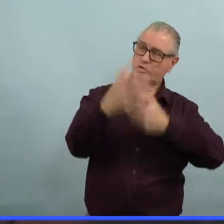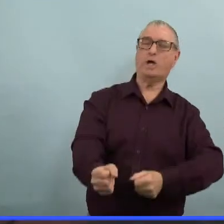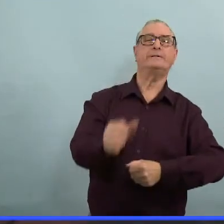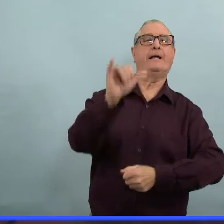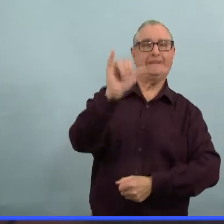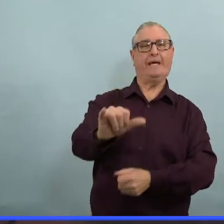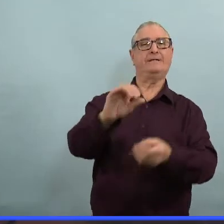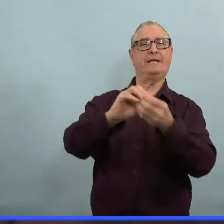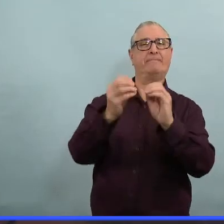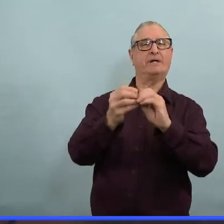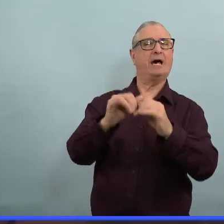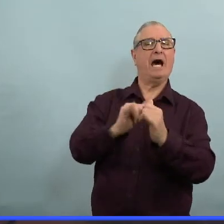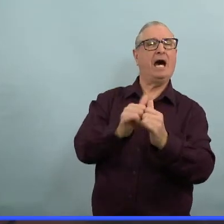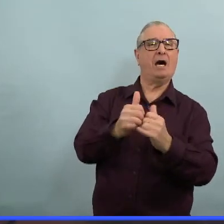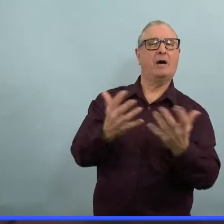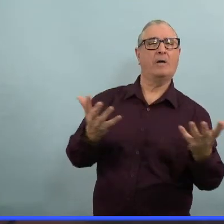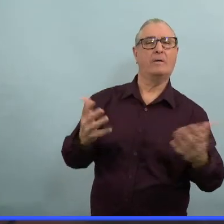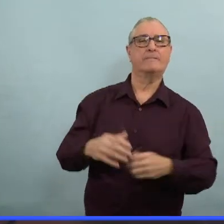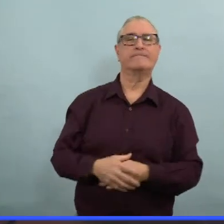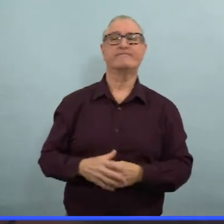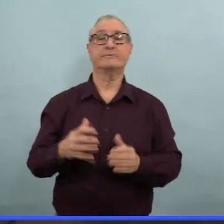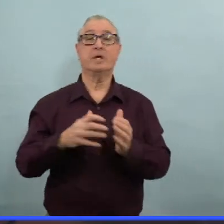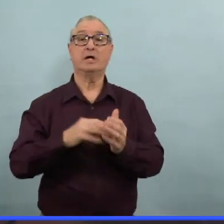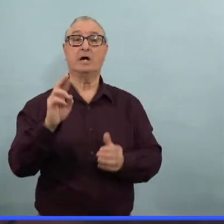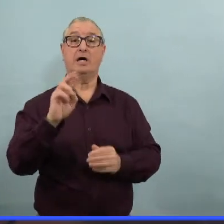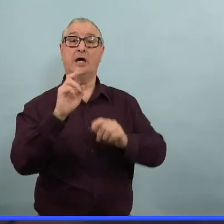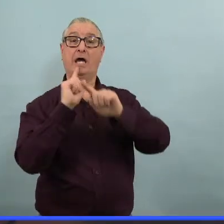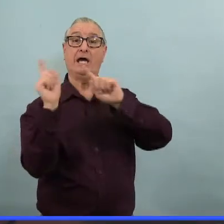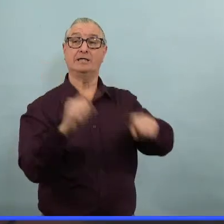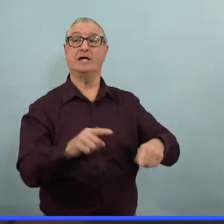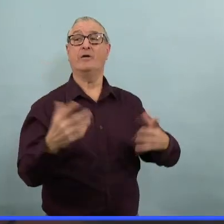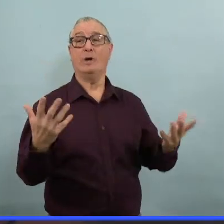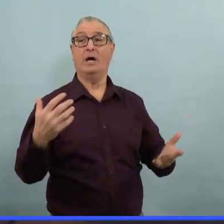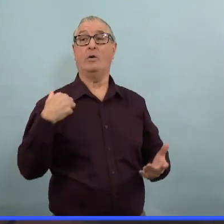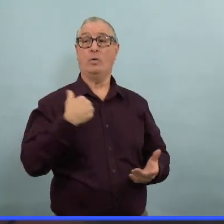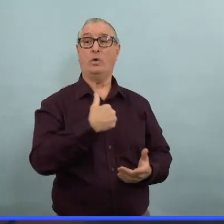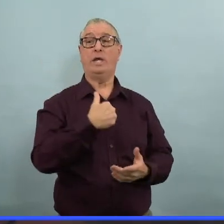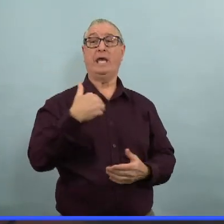was really no risk we would loosen uh you know lift all the restrictions so but we're not we're